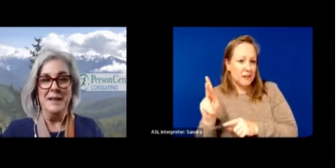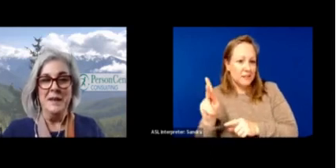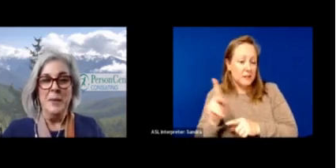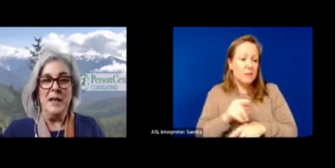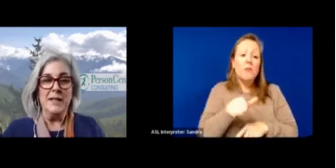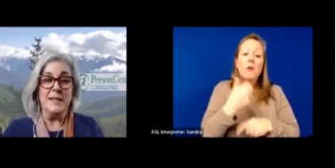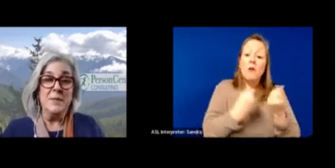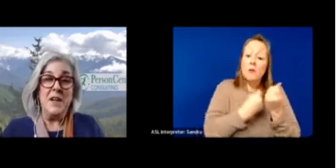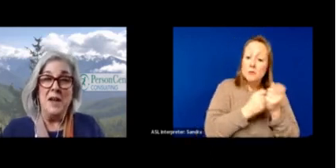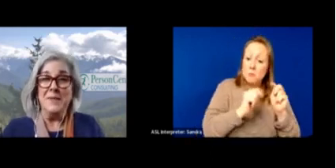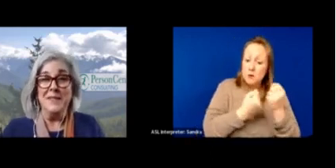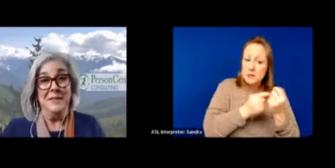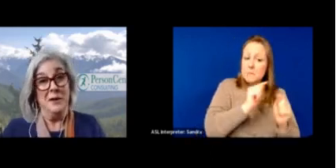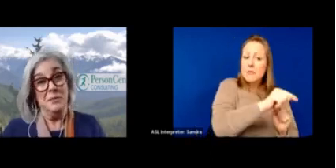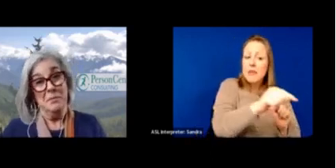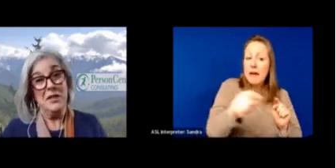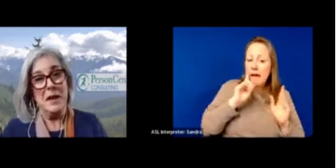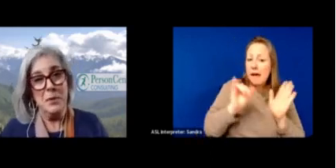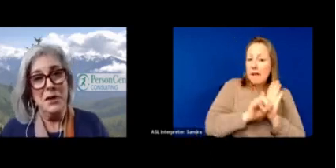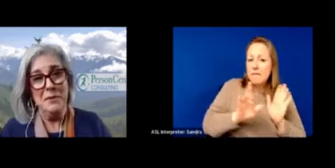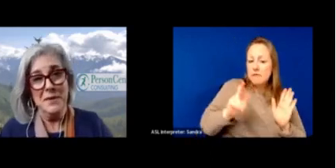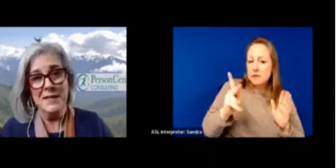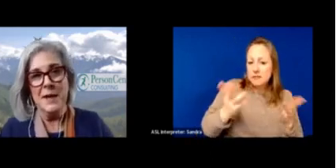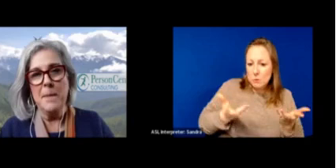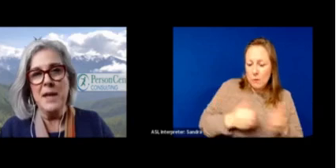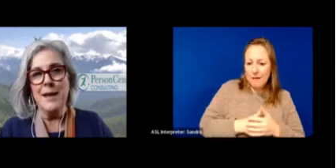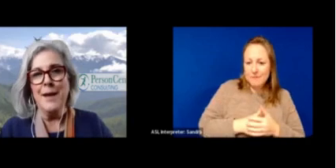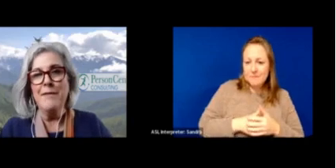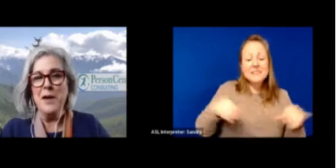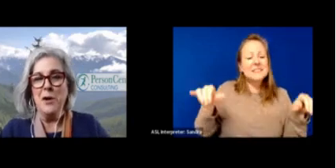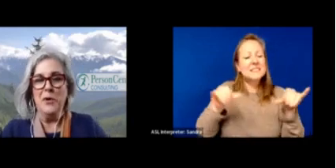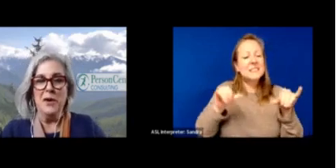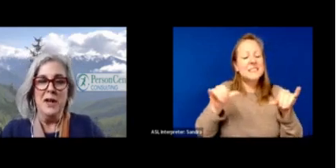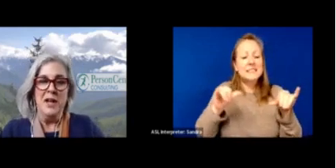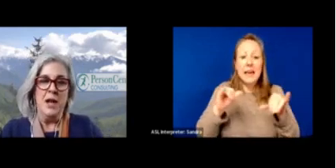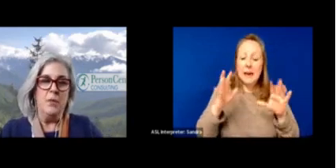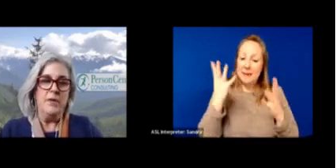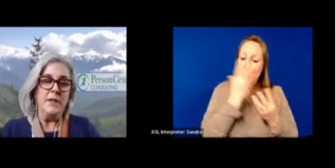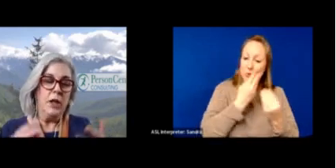done a lot of training in this area, and supported a lot of organizations and really trying